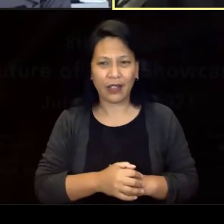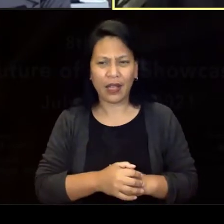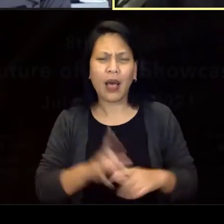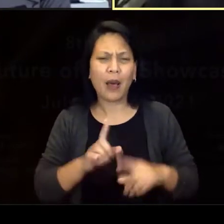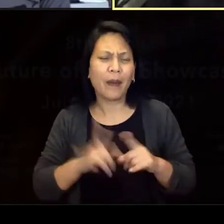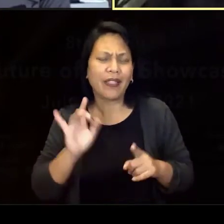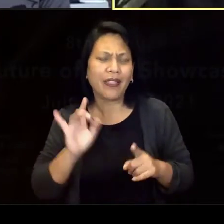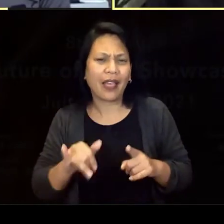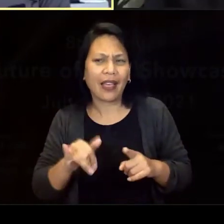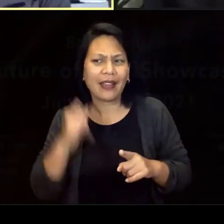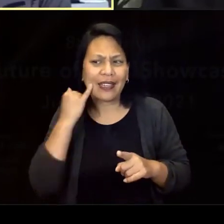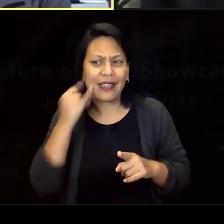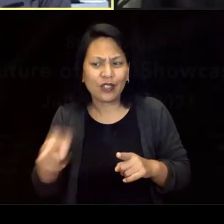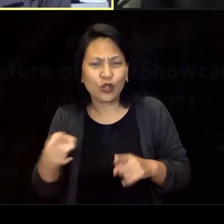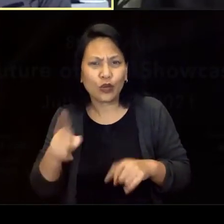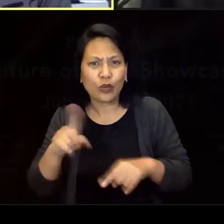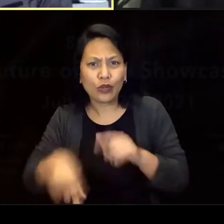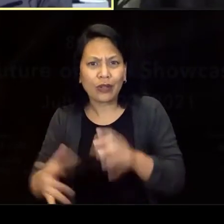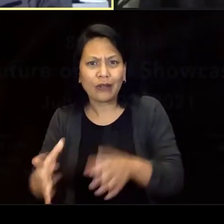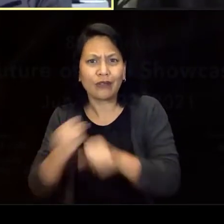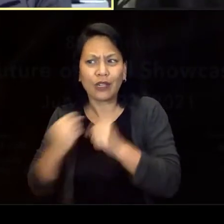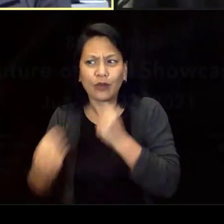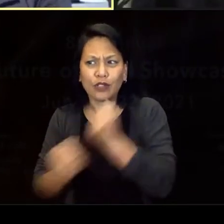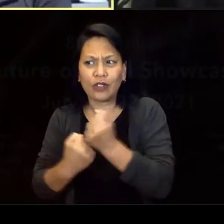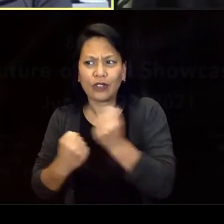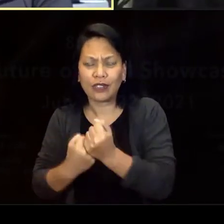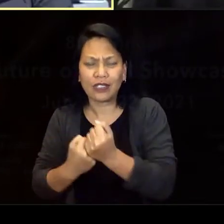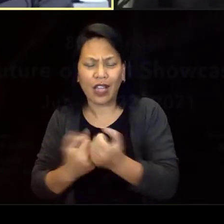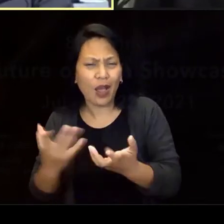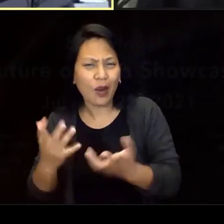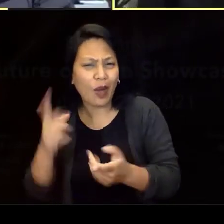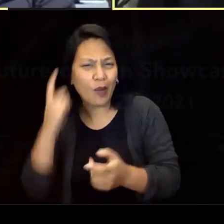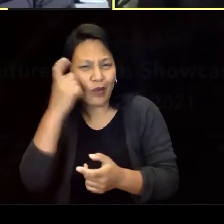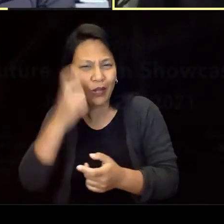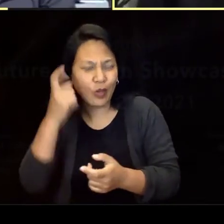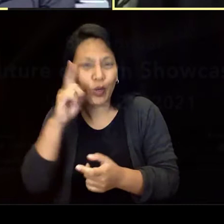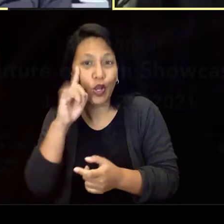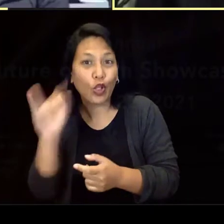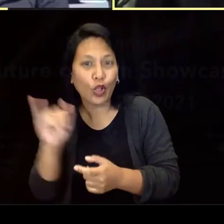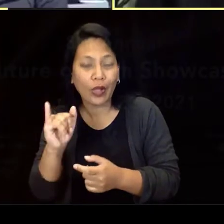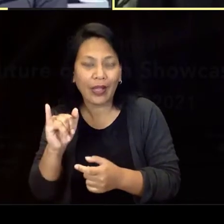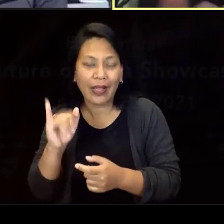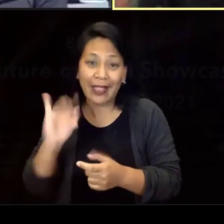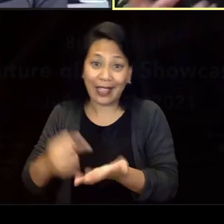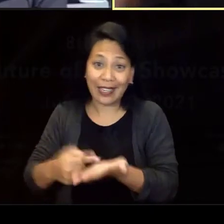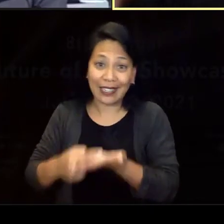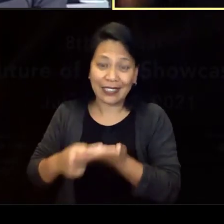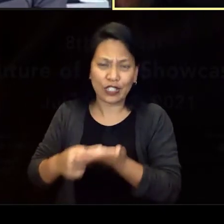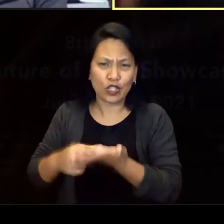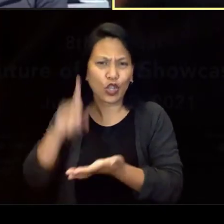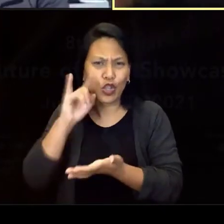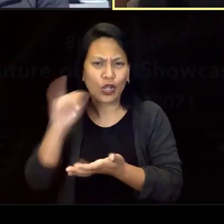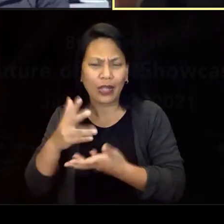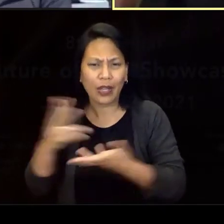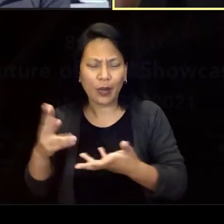Where she wasn't able to get support? I don't even want to know what that conversation looks like. I was like, okay, well I can do it better.